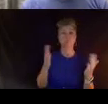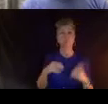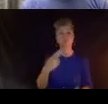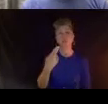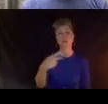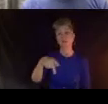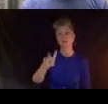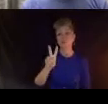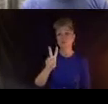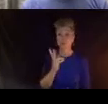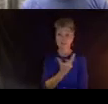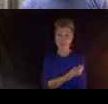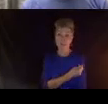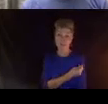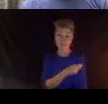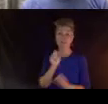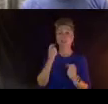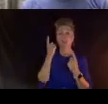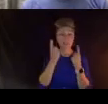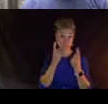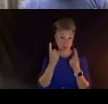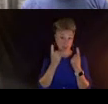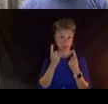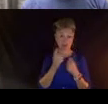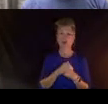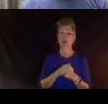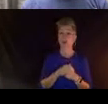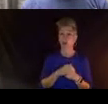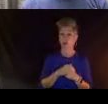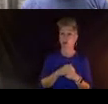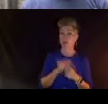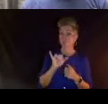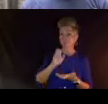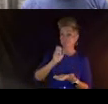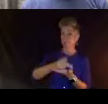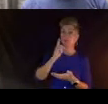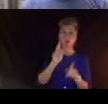is also something to consider. It was approved for people up to 26 years of age,